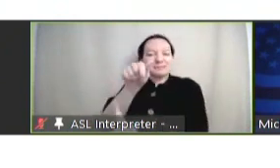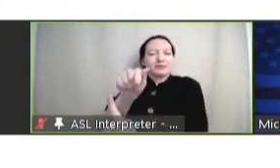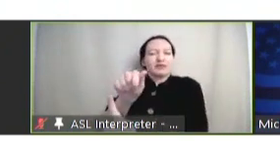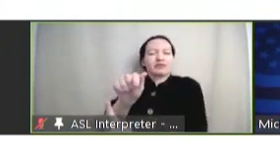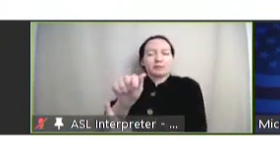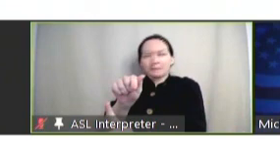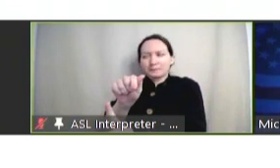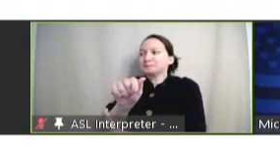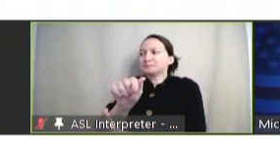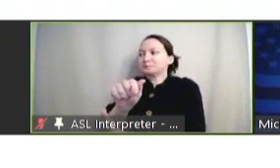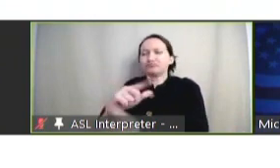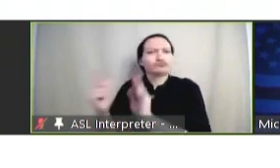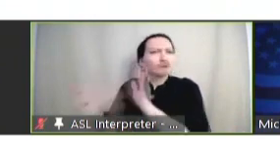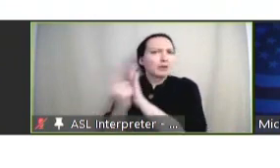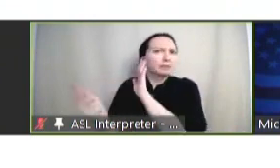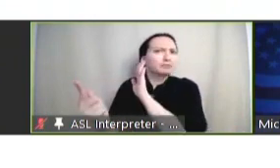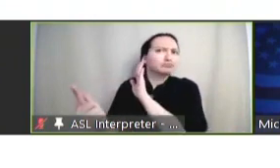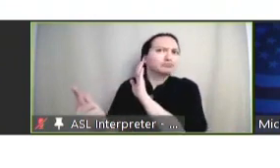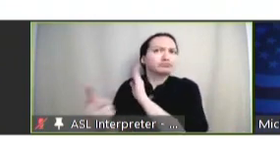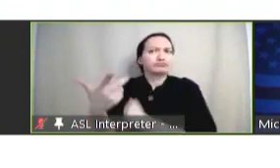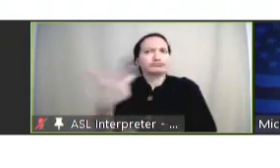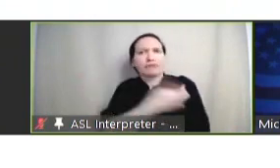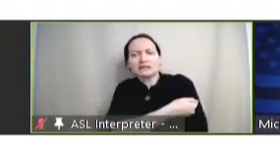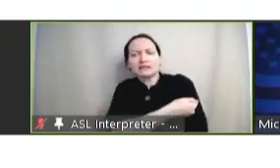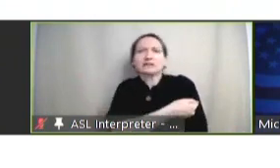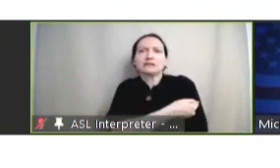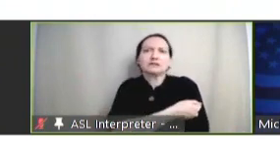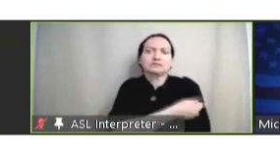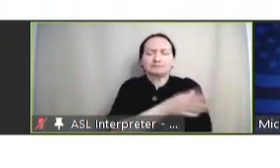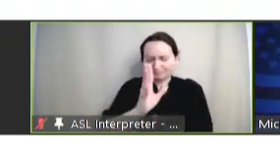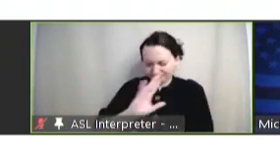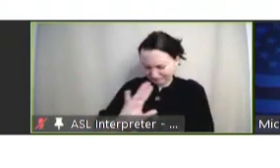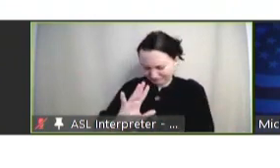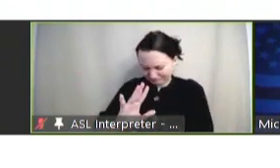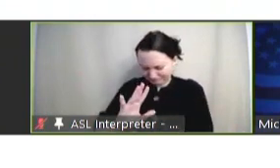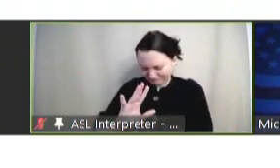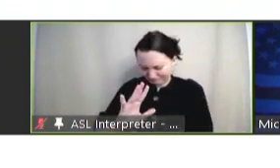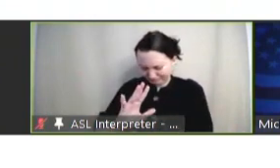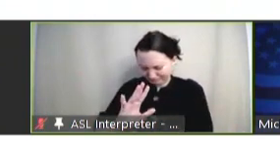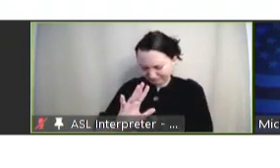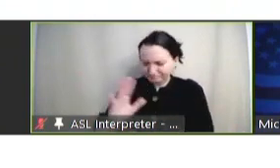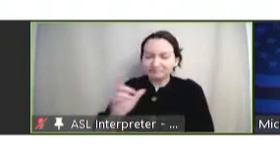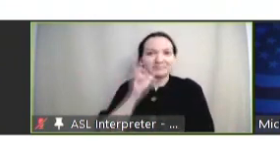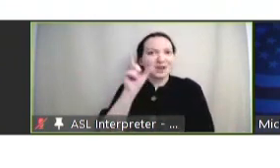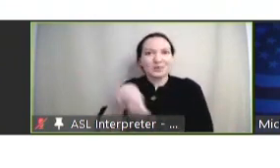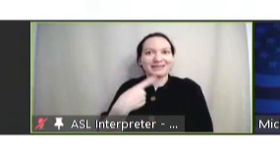you know, prohibiting, you know, vaccines. Sorry. No. You know, not only the opposition but actual